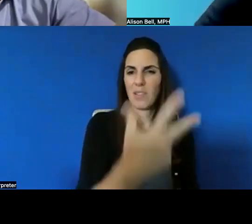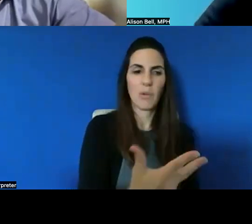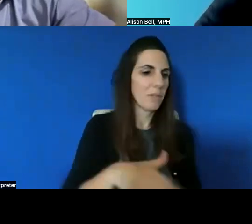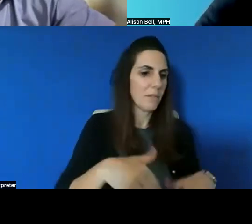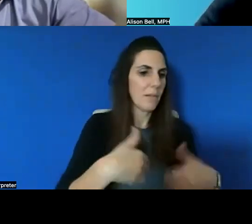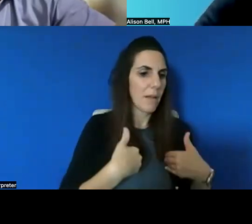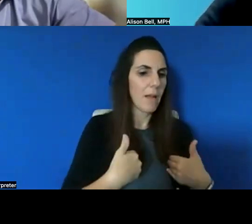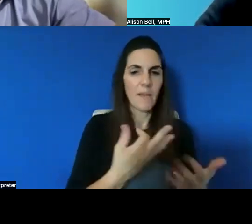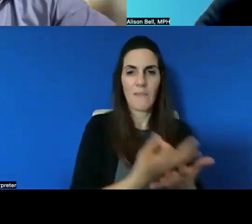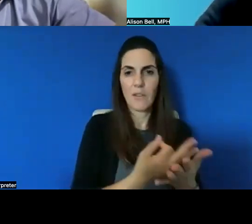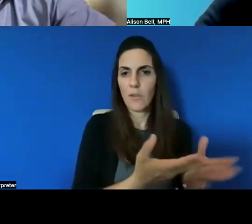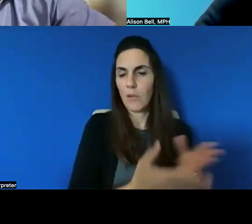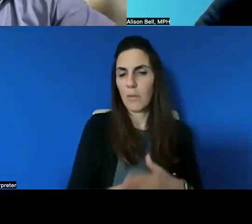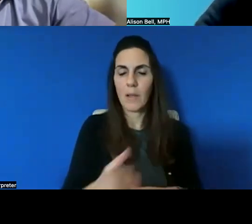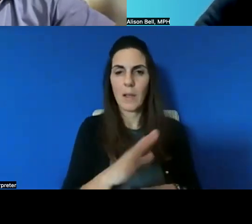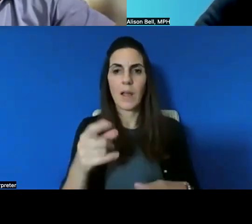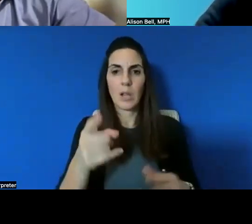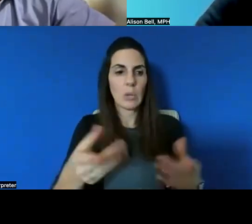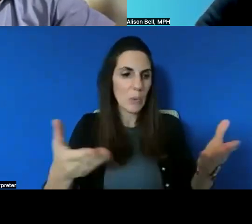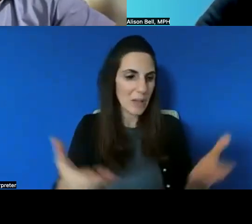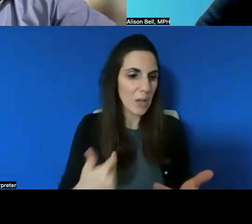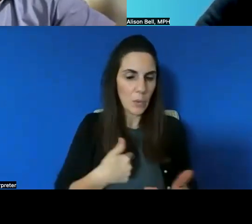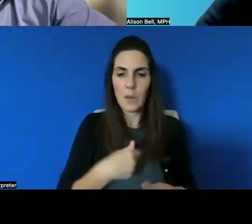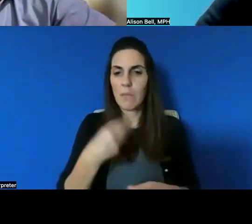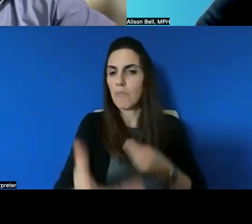perfect while you're here and hopefully we're going to give you the tools and resources uh